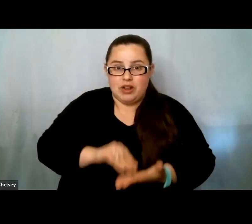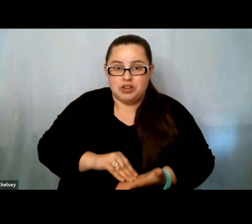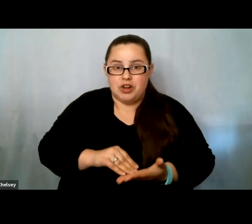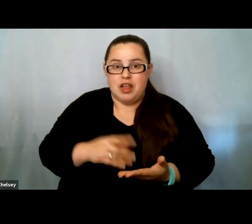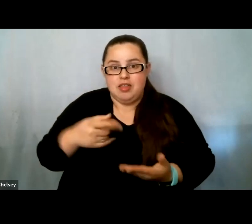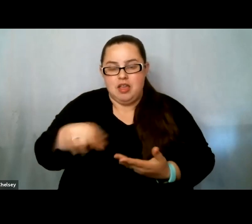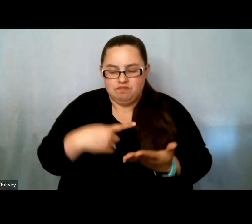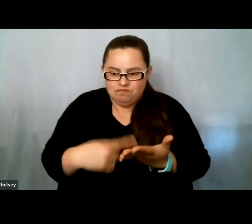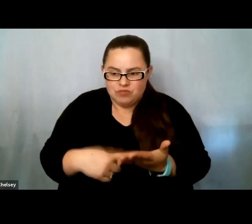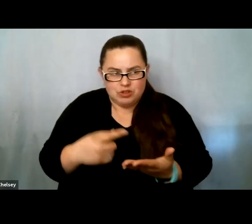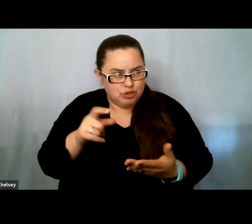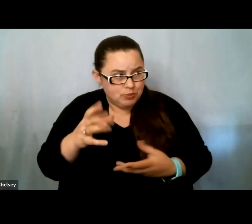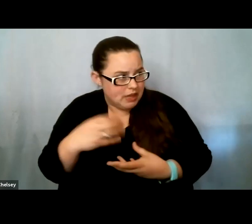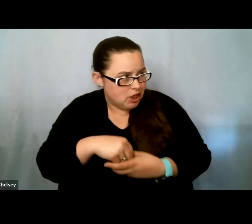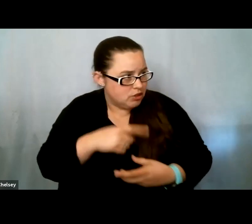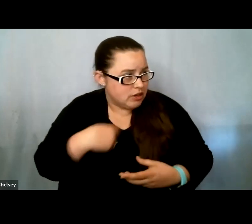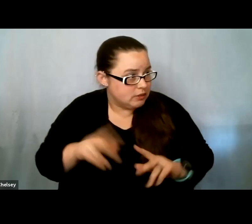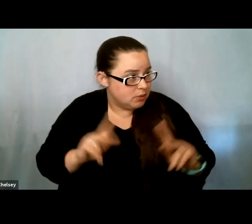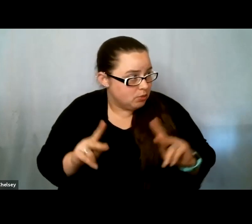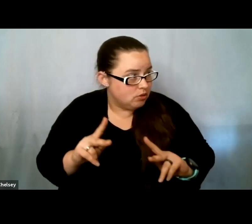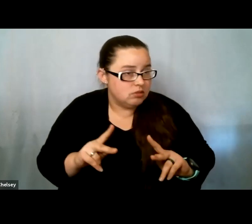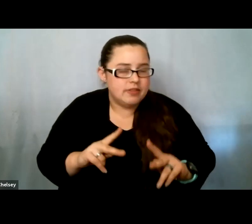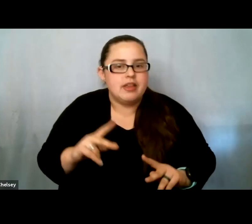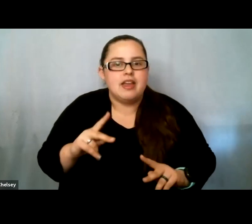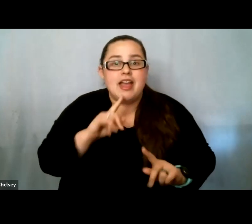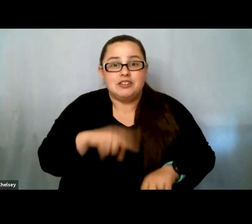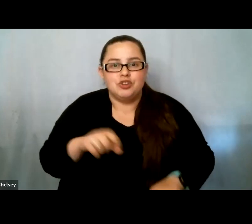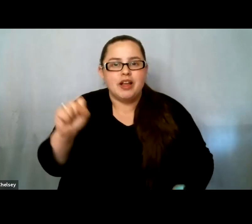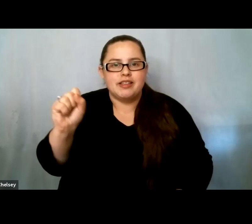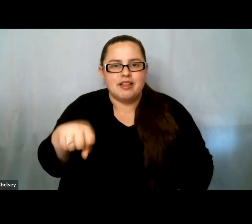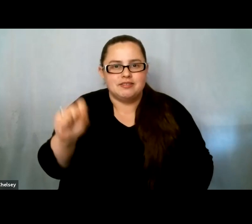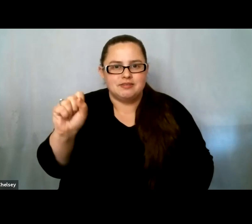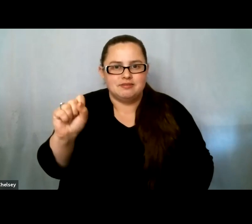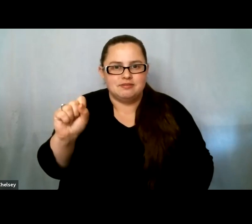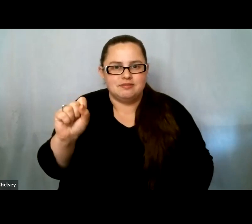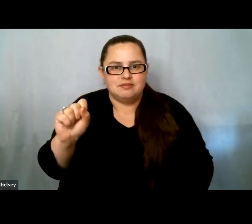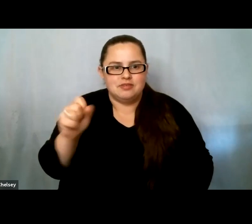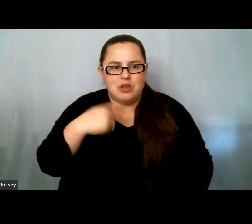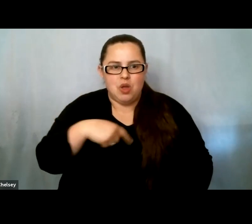people here? And the answer, folks? Yes, we do. Even though we're these ultra racists, we